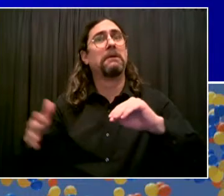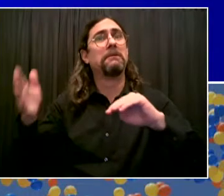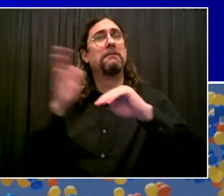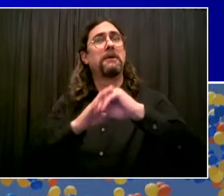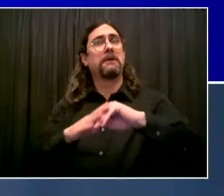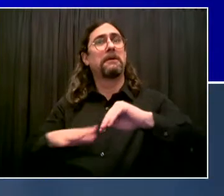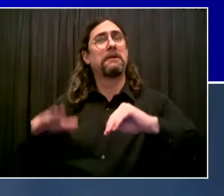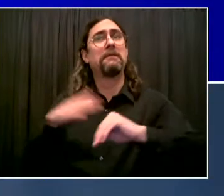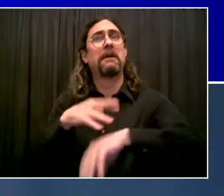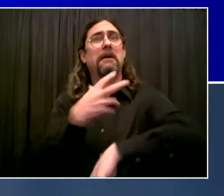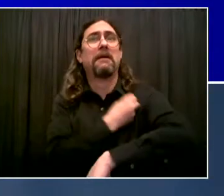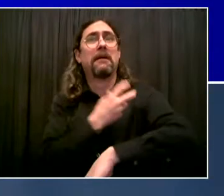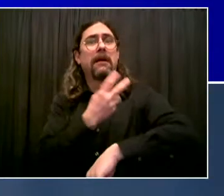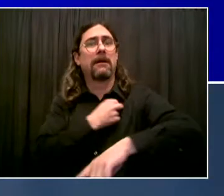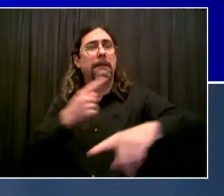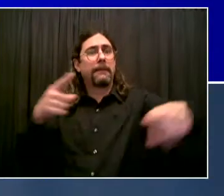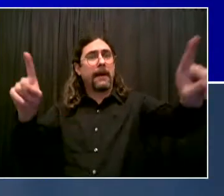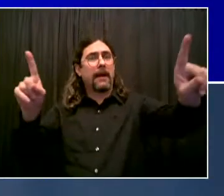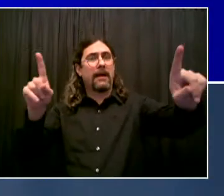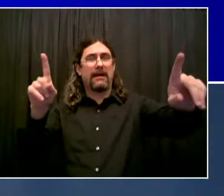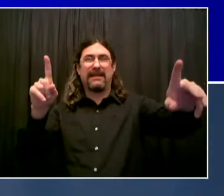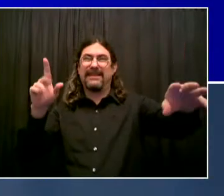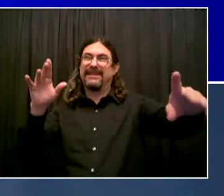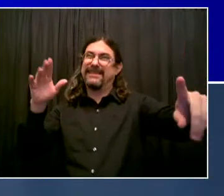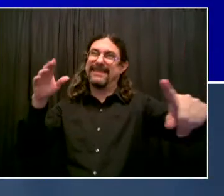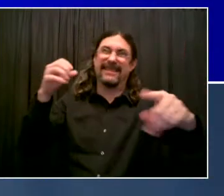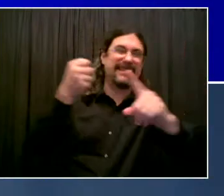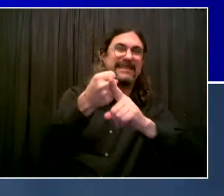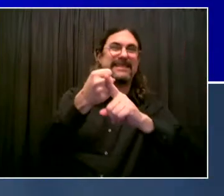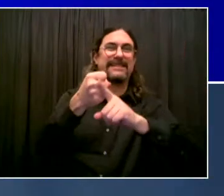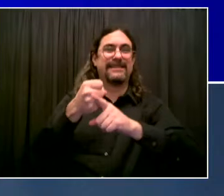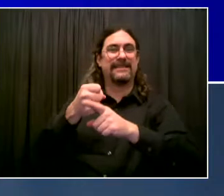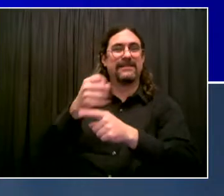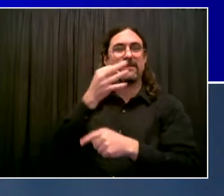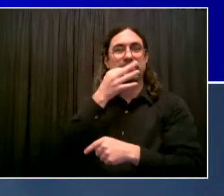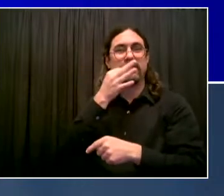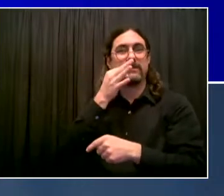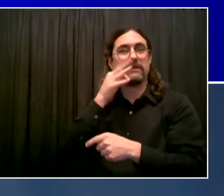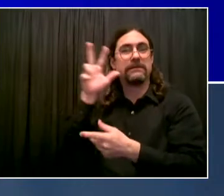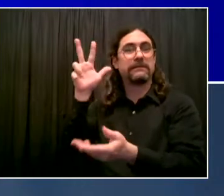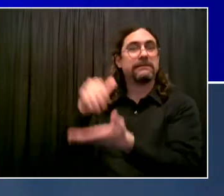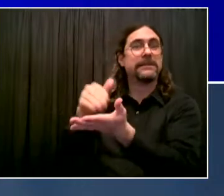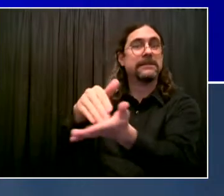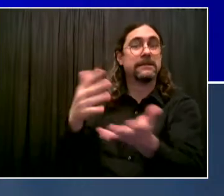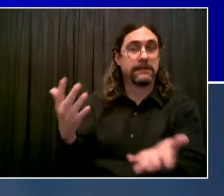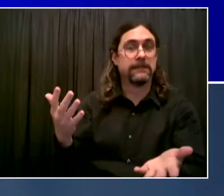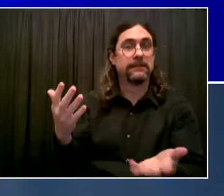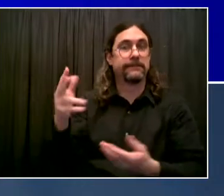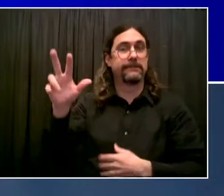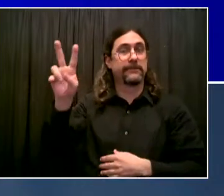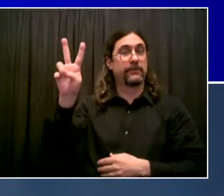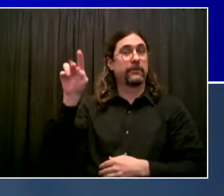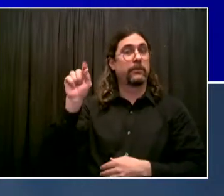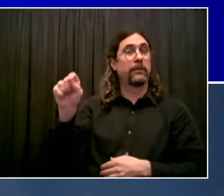WITH THE BEGINNING OF THIS S EEVR.R. OFFICIAL NUMBER THIS MORNING,